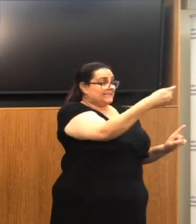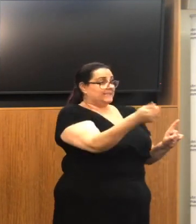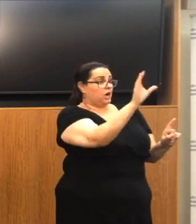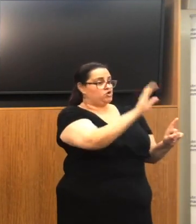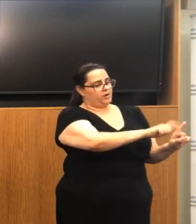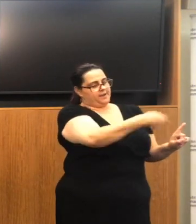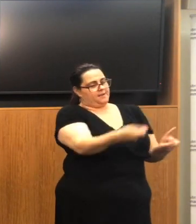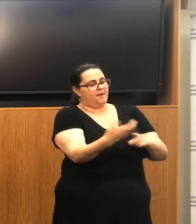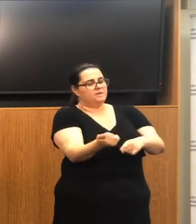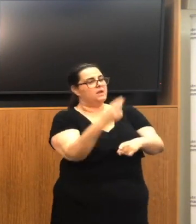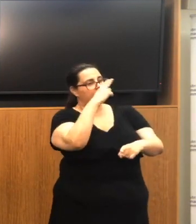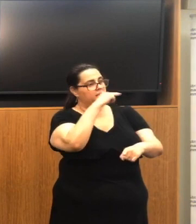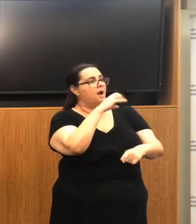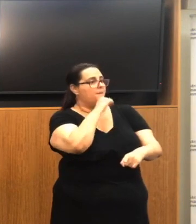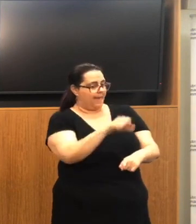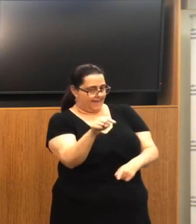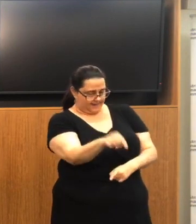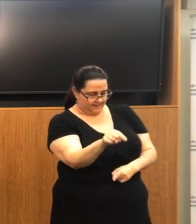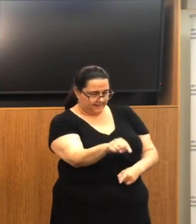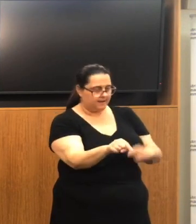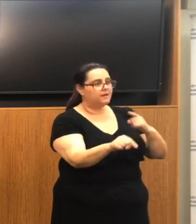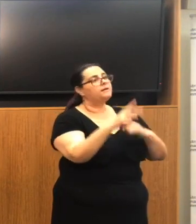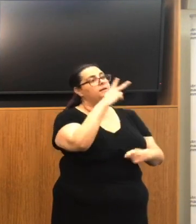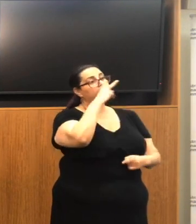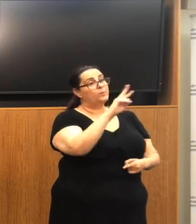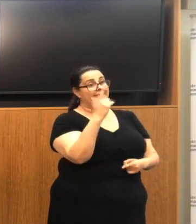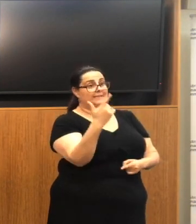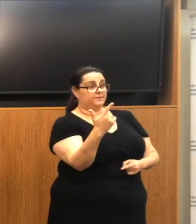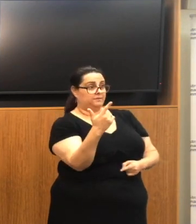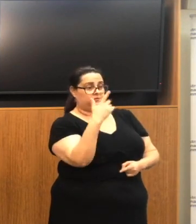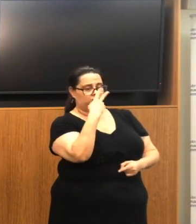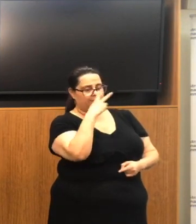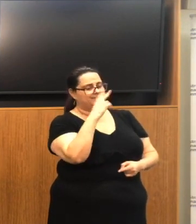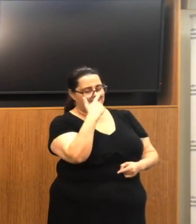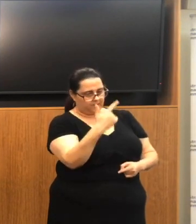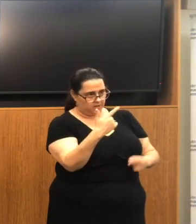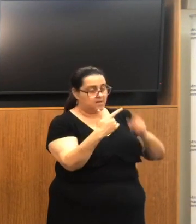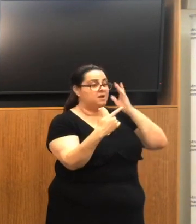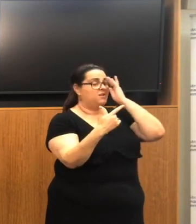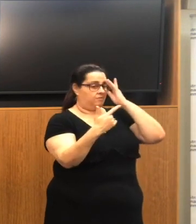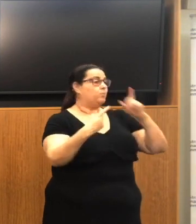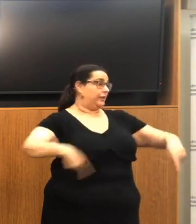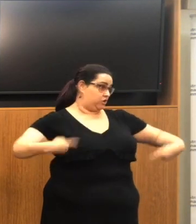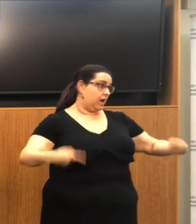as a young man named Andi. He's 27 years old. He also uses a wheelchair.